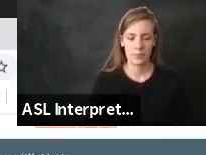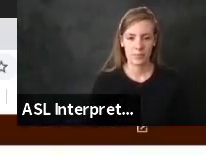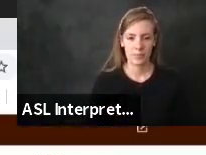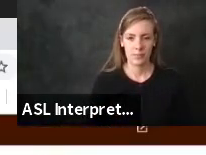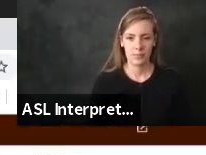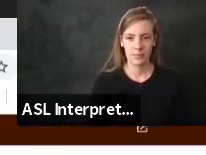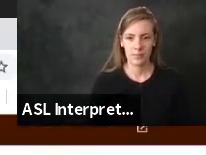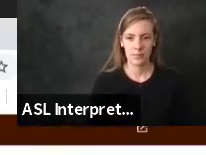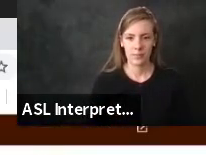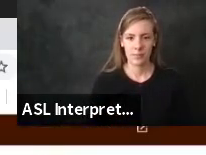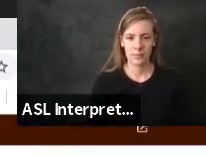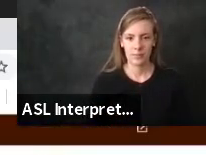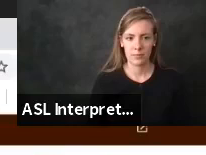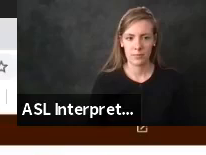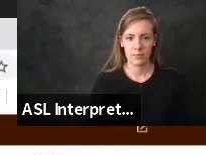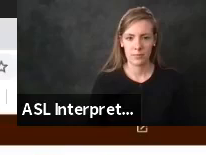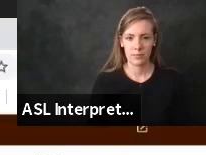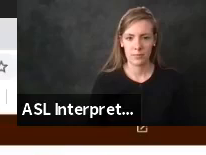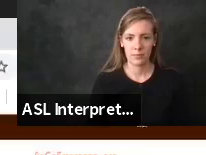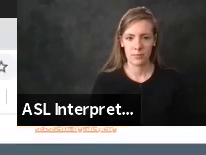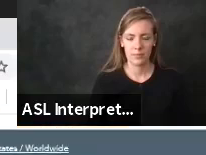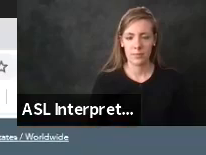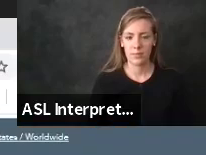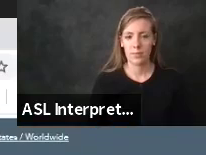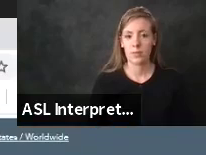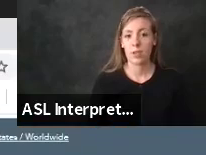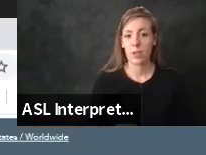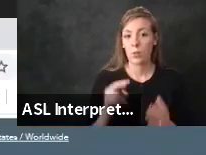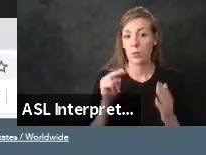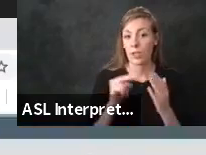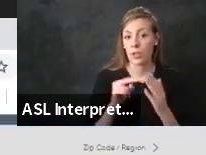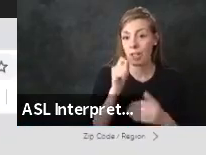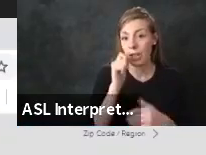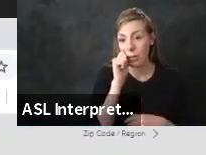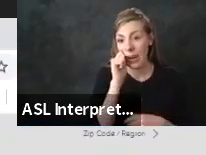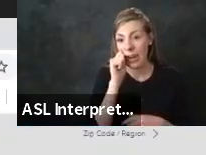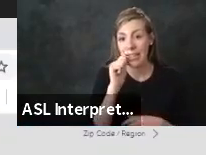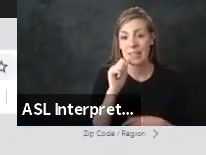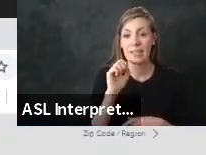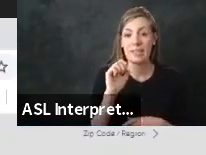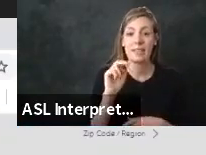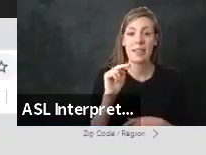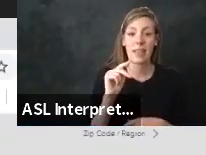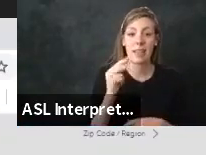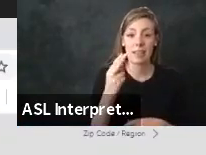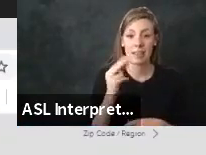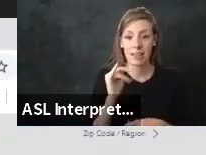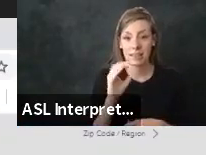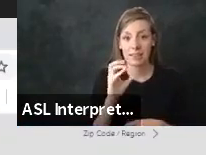We can go and look at race and ethnicity. And this is looking at the table shows